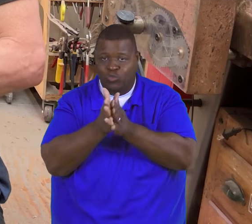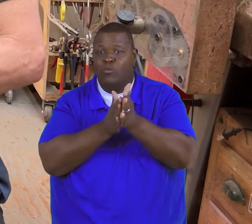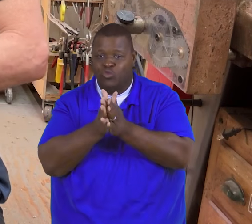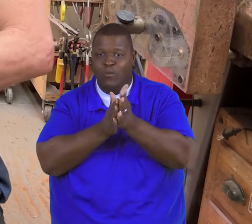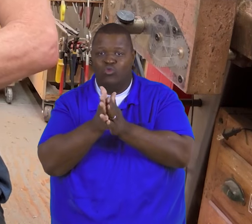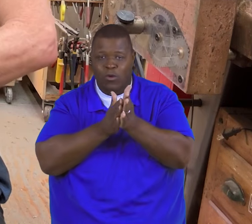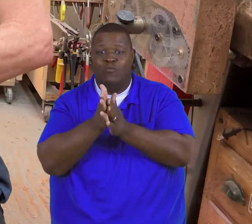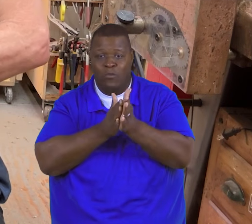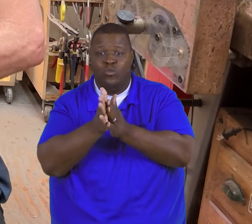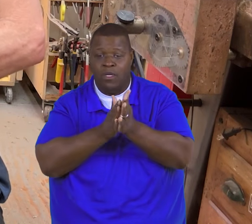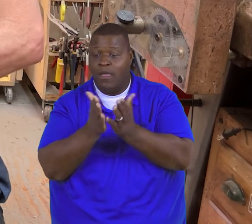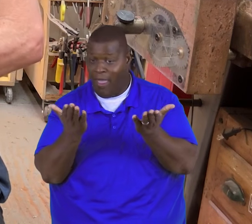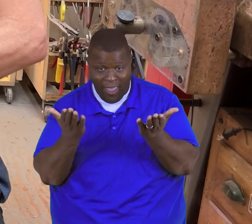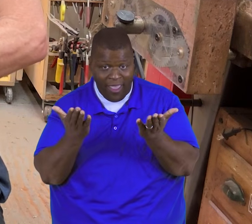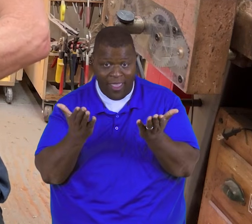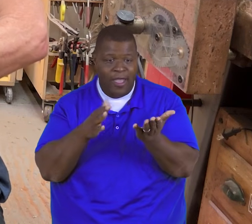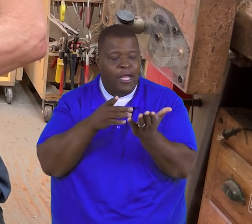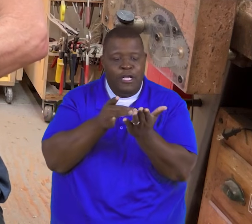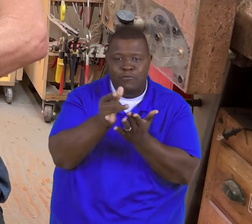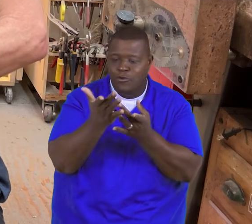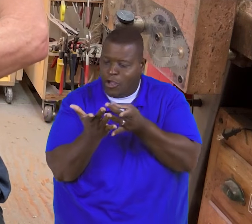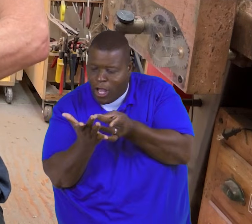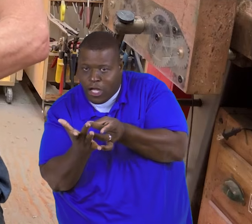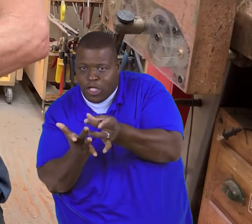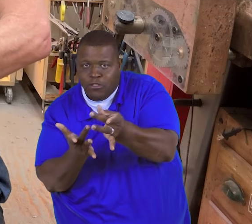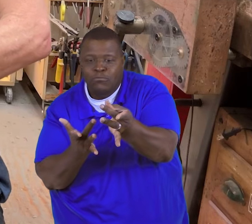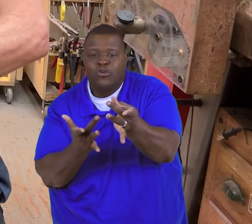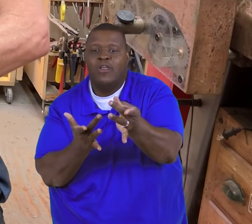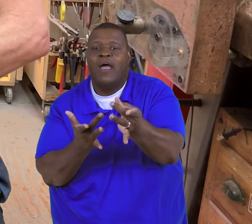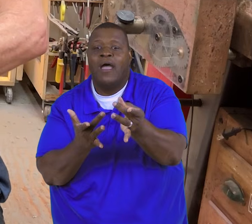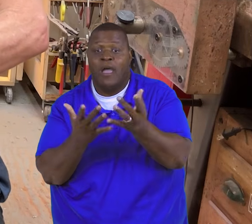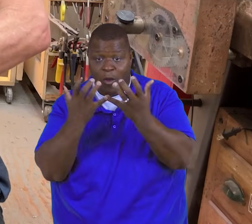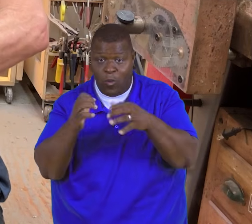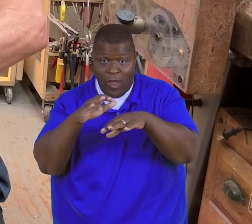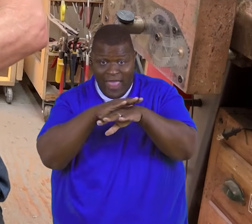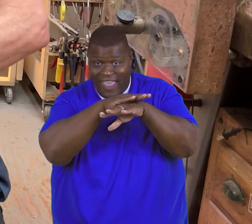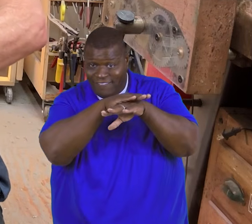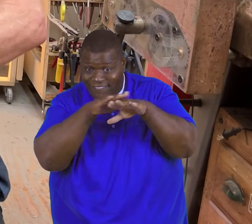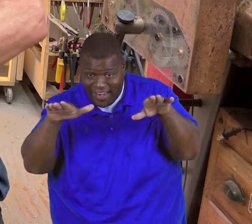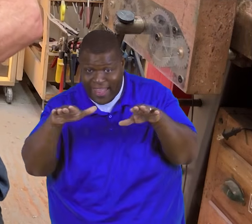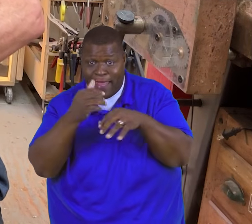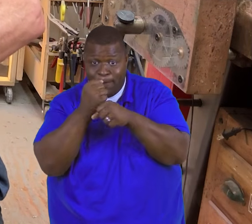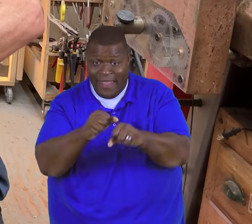[metal rubbing] Yeah, when you wanna make a perfectly flat surface,